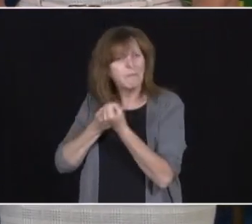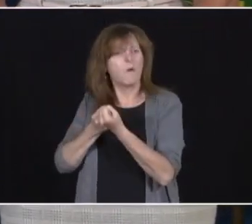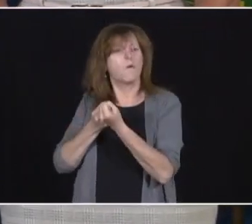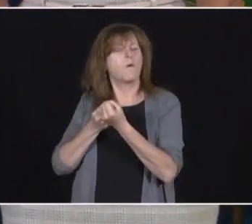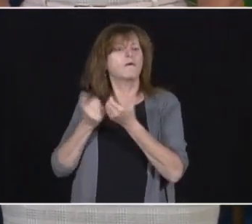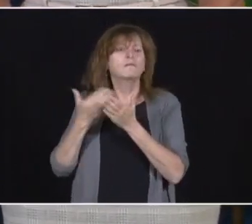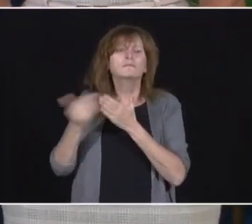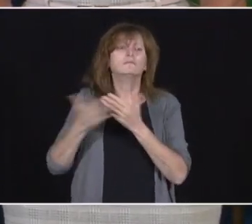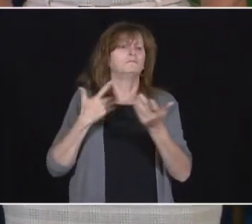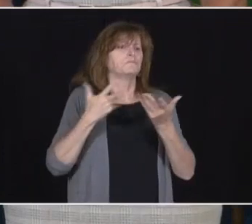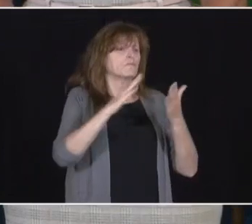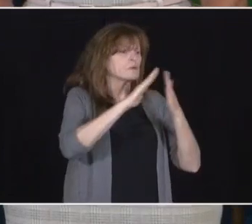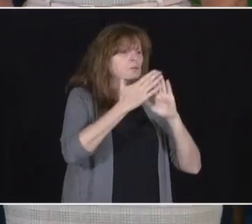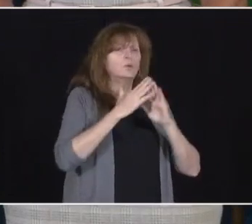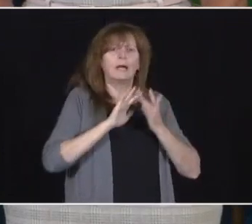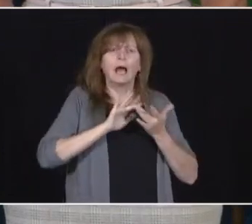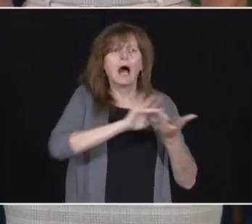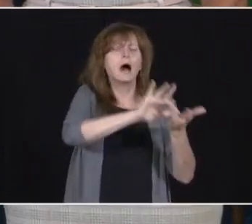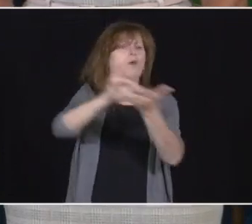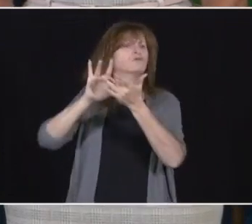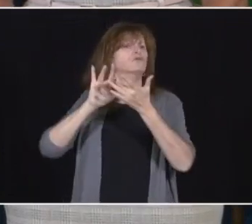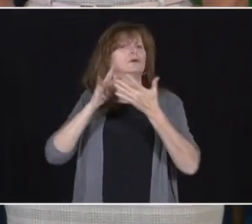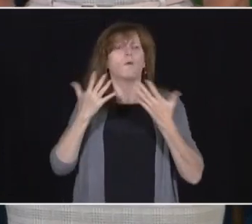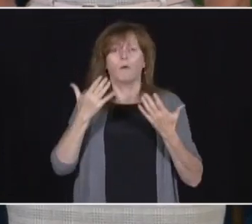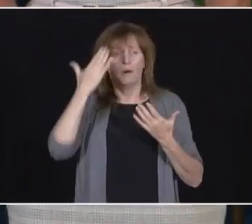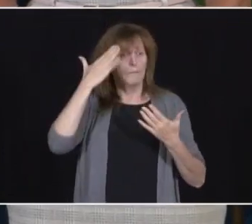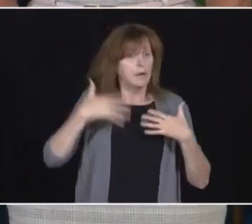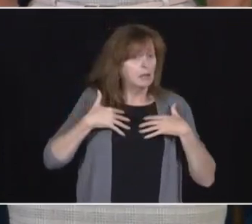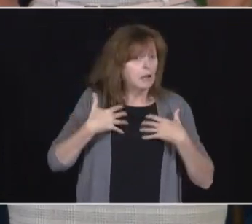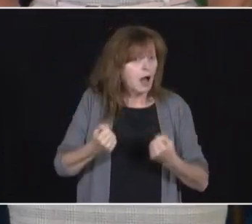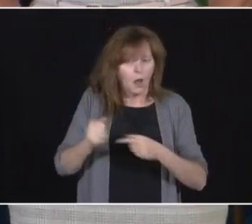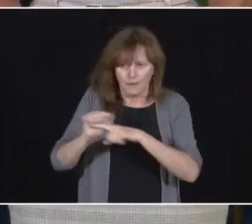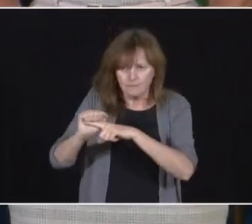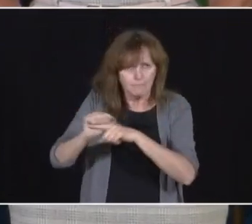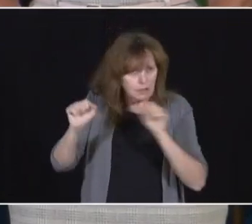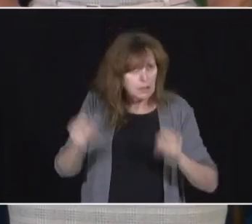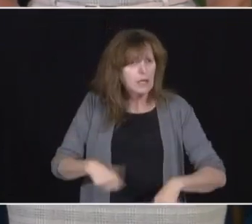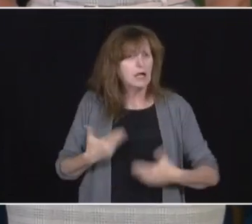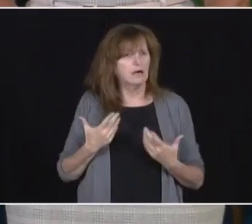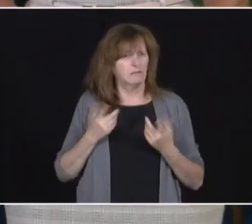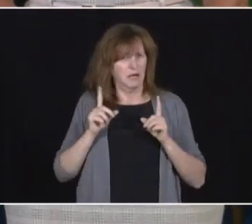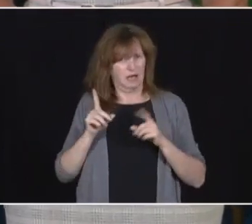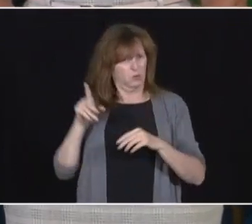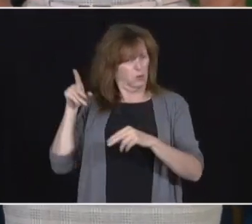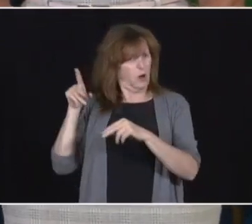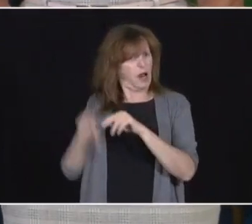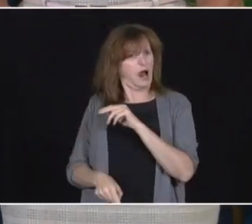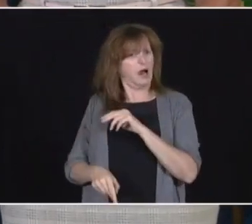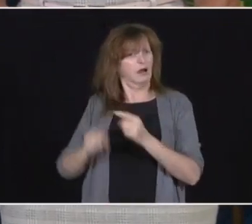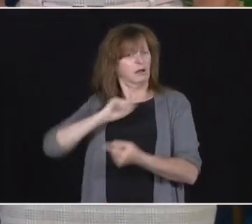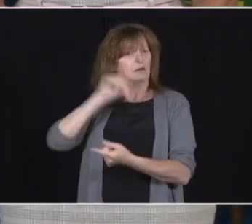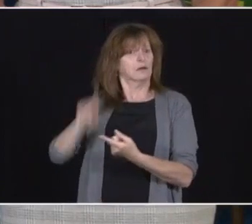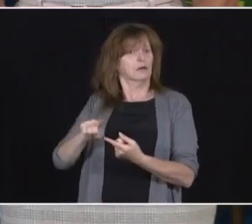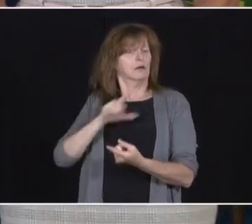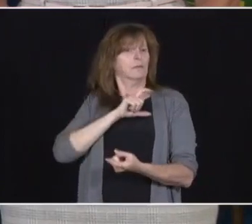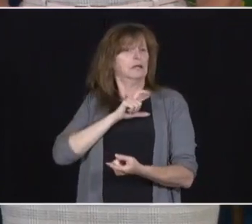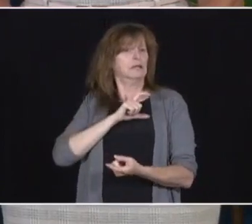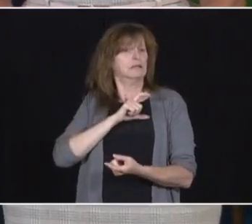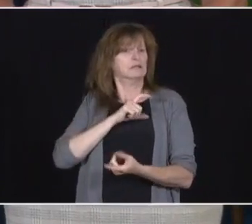Guess where they are getting it from? They are going to cut 100 please officers off of the street. I don't believe in cutting the police